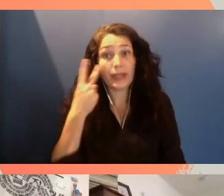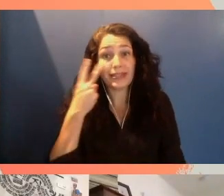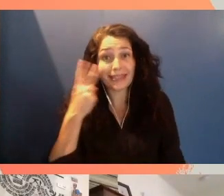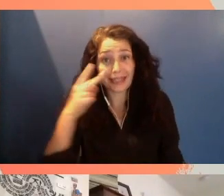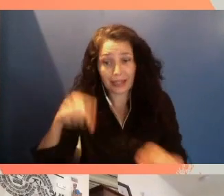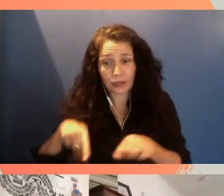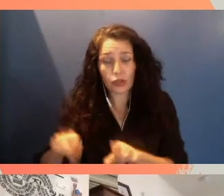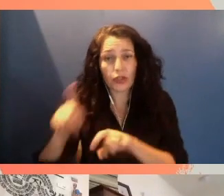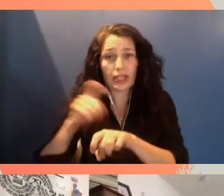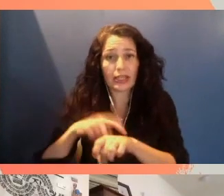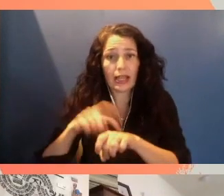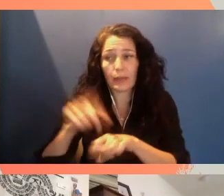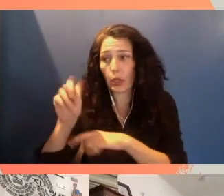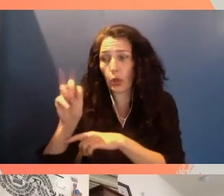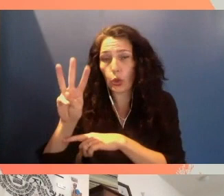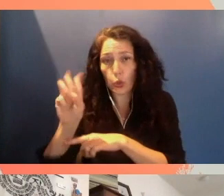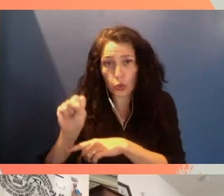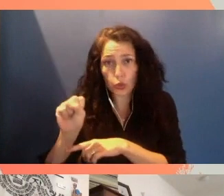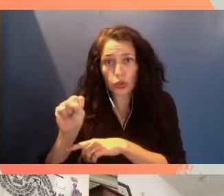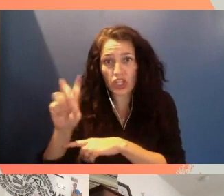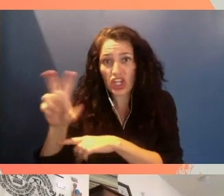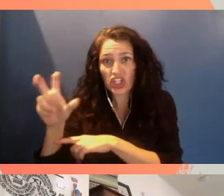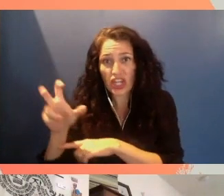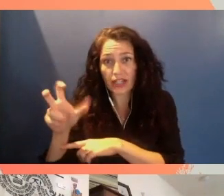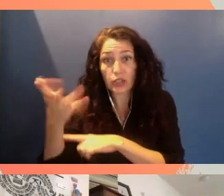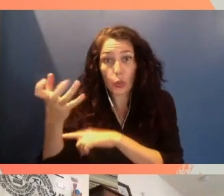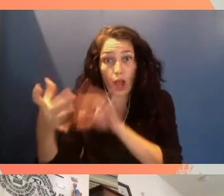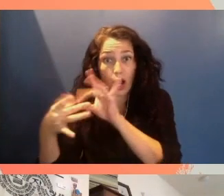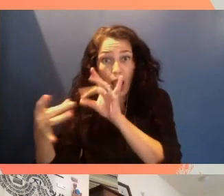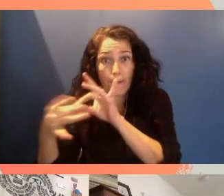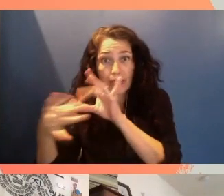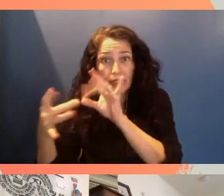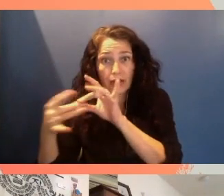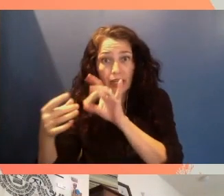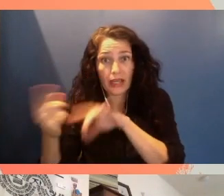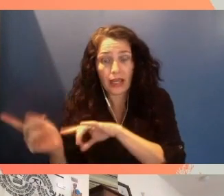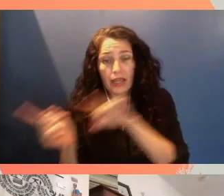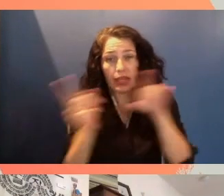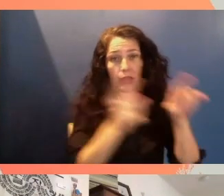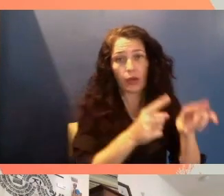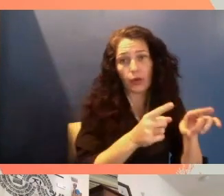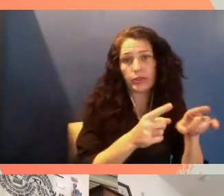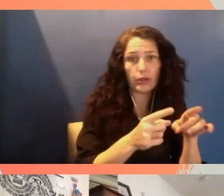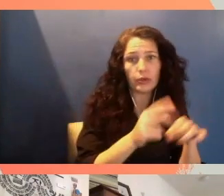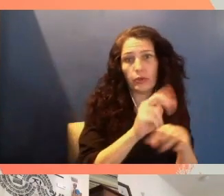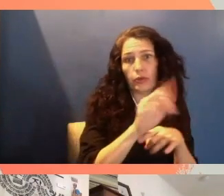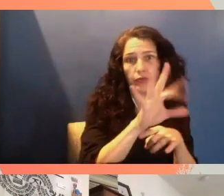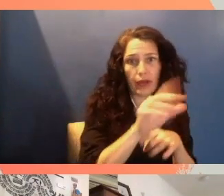news channels who want commentary on something are now going to, and , are now going to, Tanya